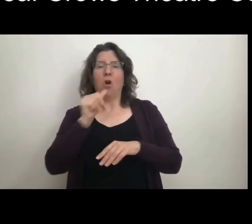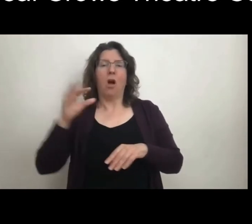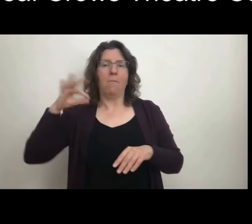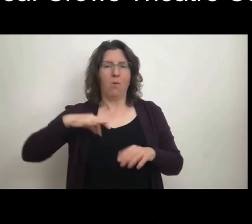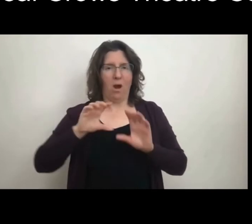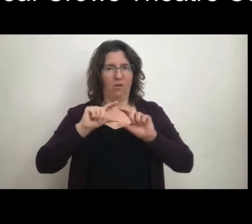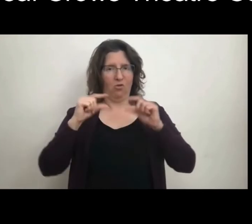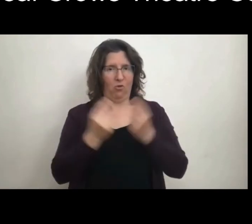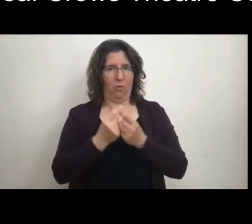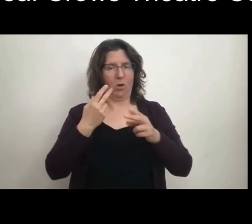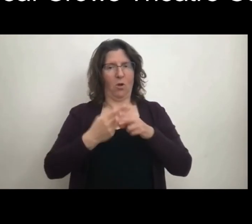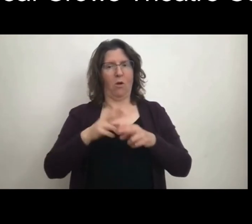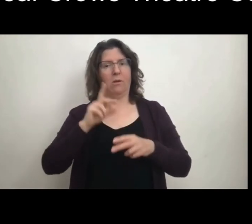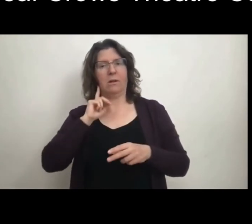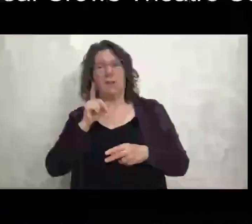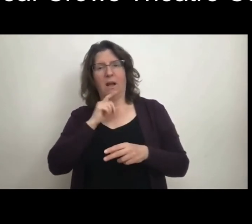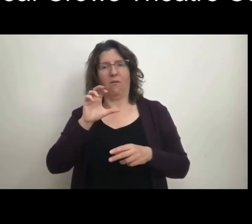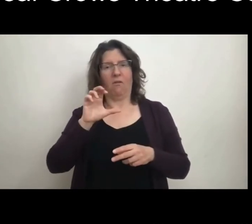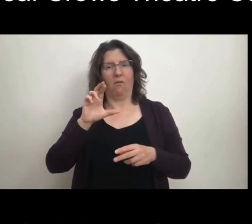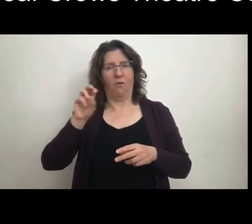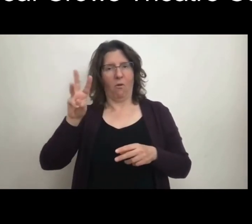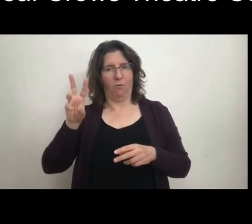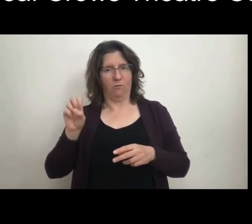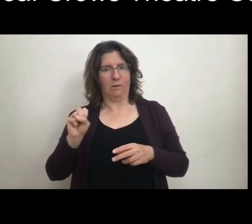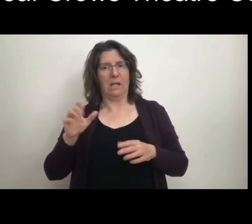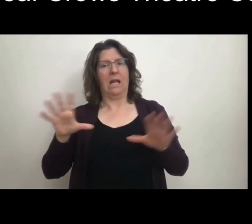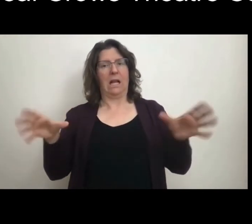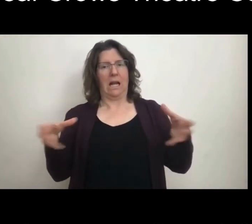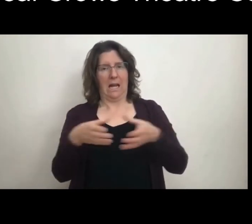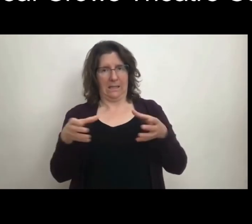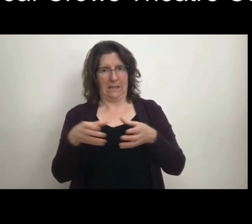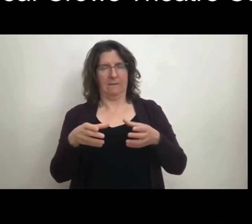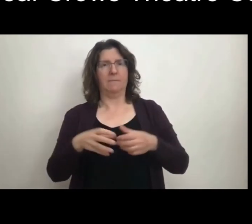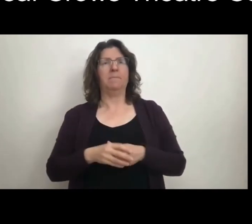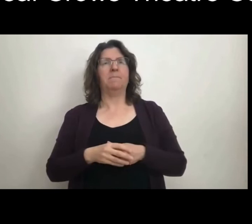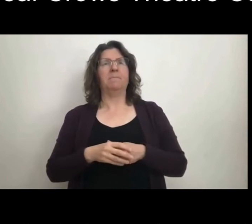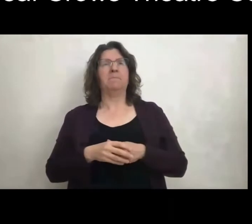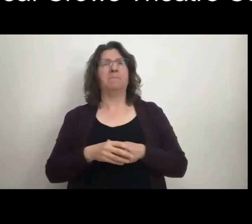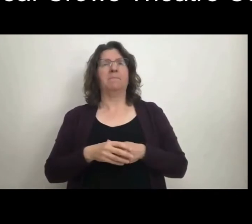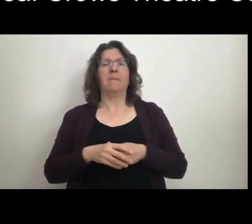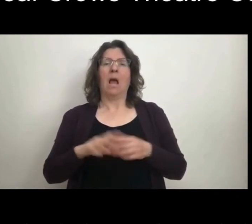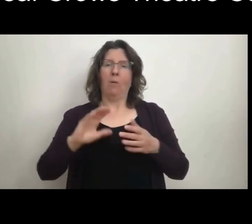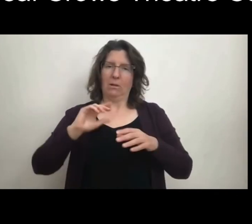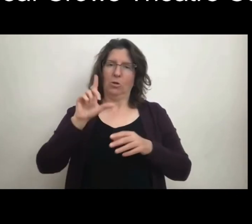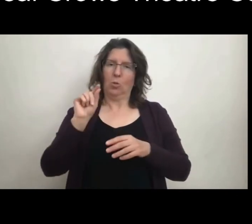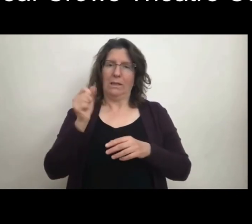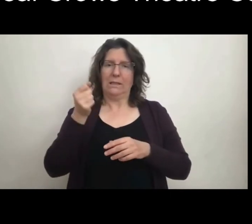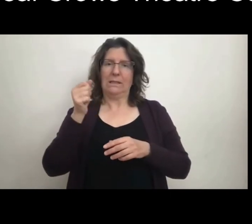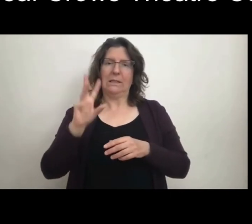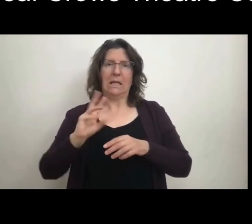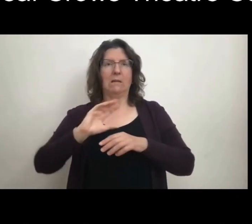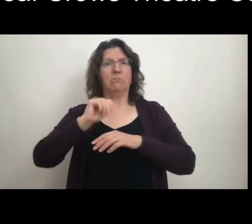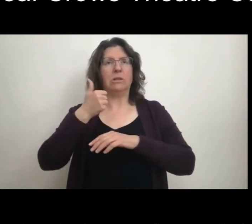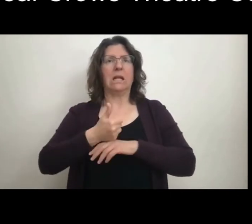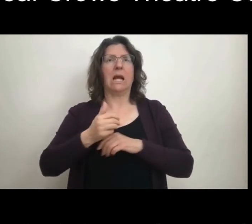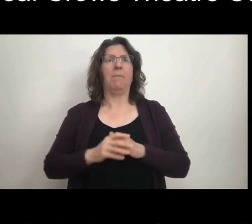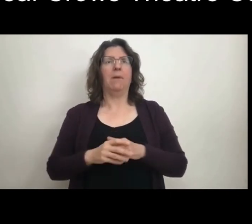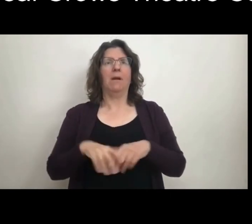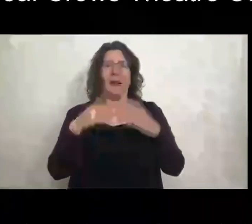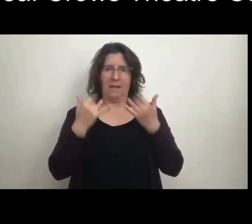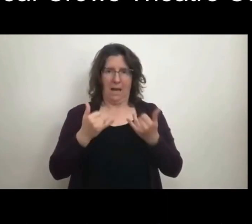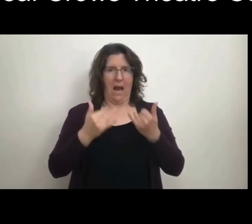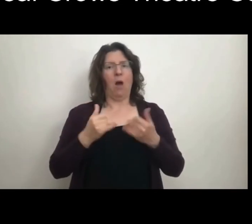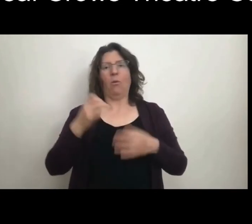We decided to set up a non-profit organization called "Deaf Crows Collective." We did this in 2016.